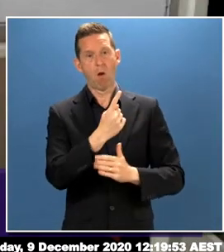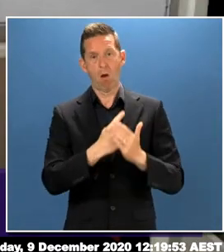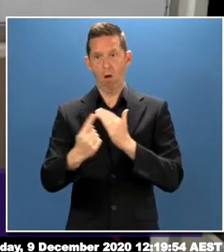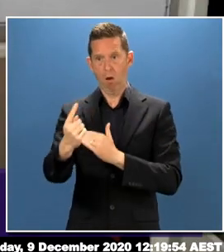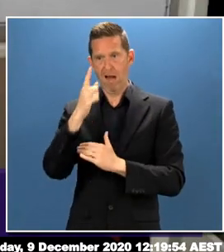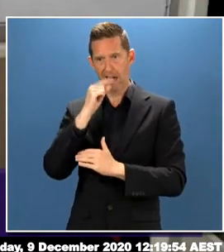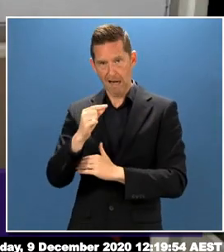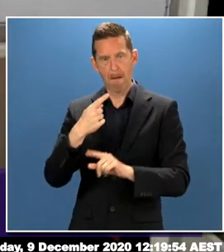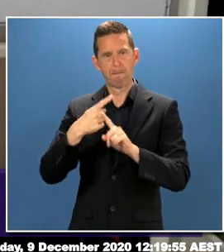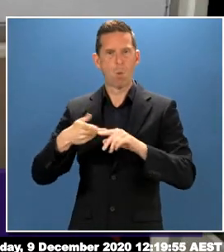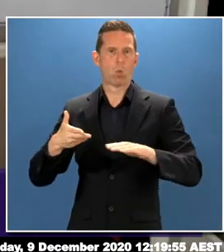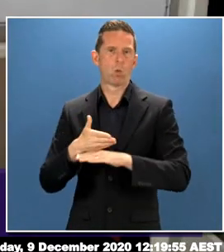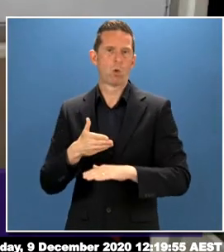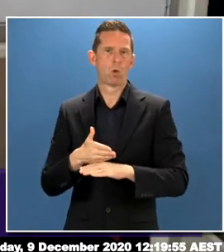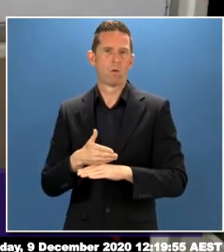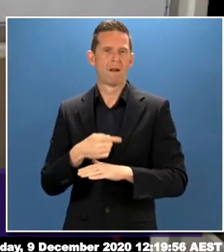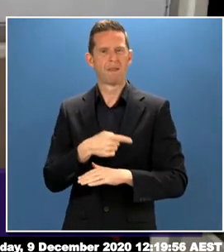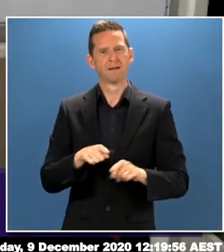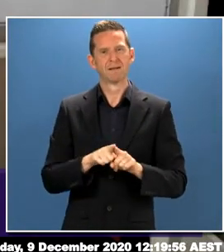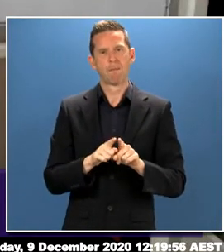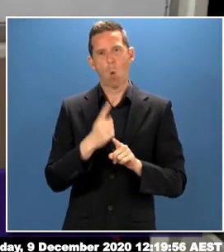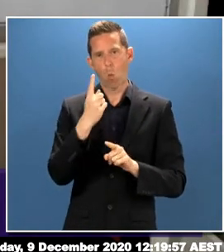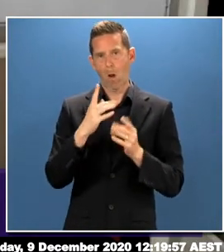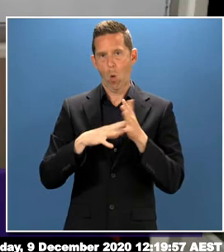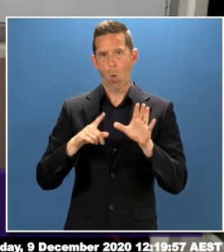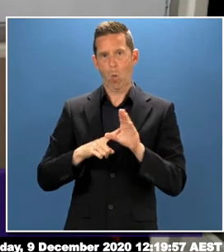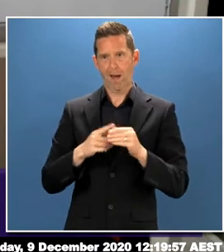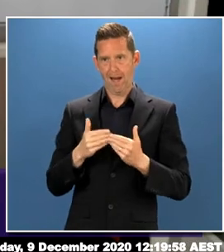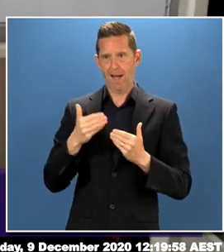So the social enterprise is a one stepping stone towards that, because I don't have access